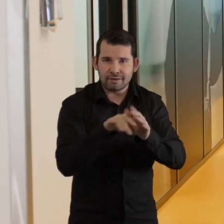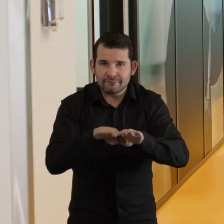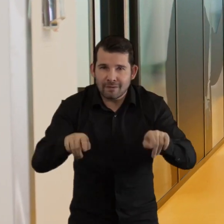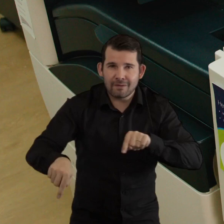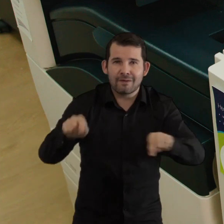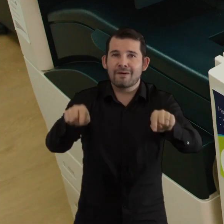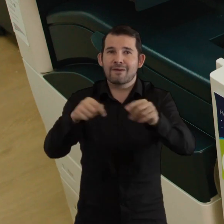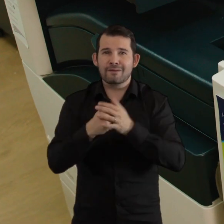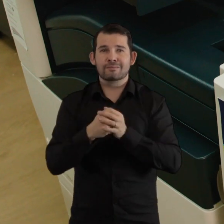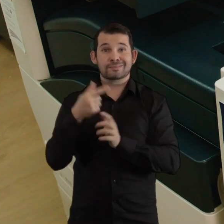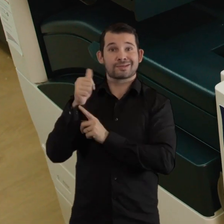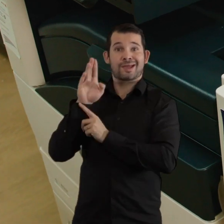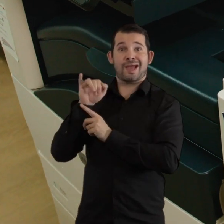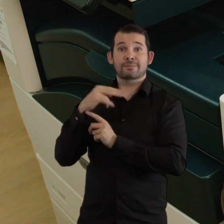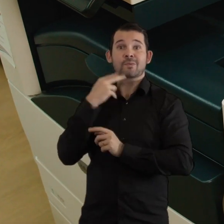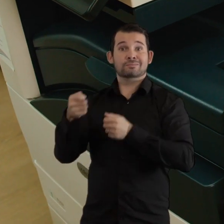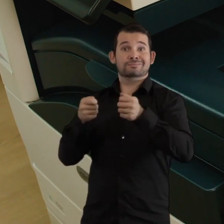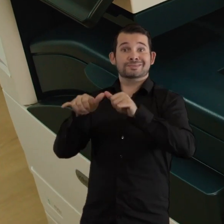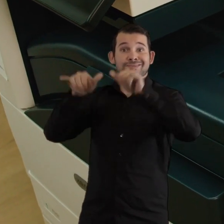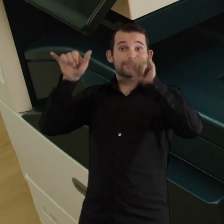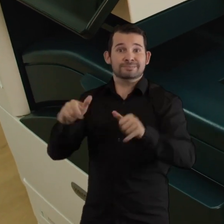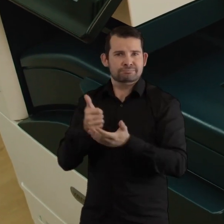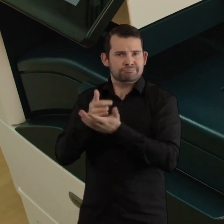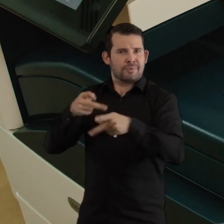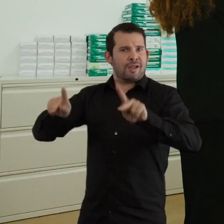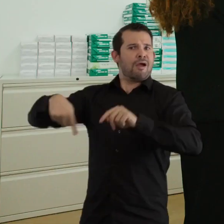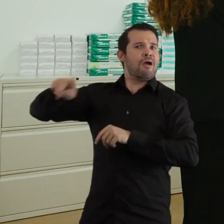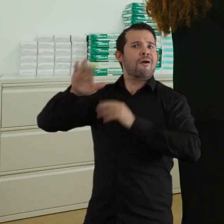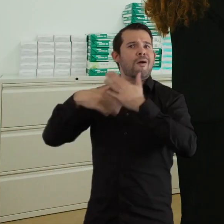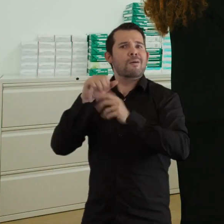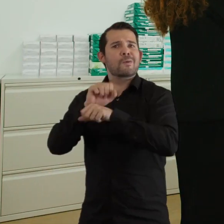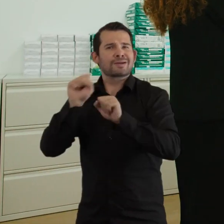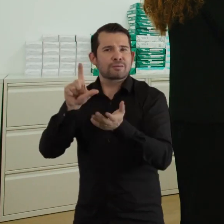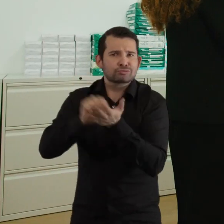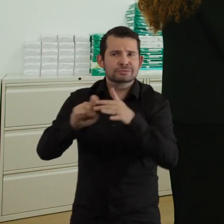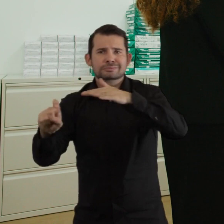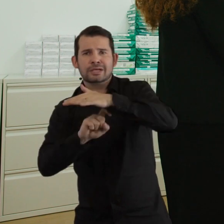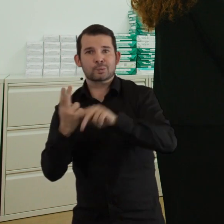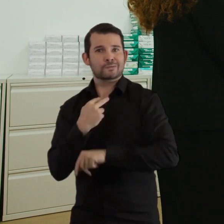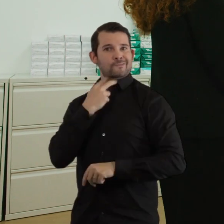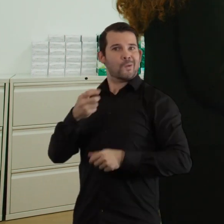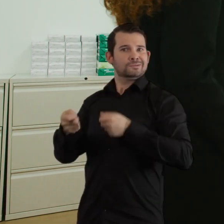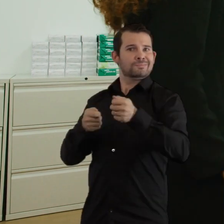The Gabi Voice Command system allows all employees to print and scan documents using voice commands.